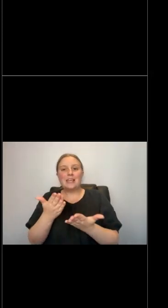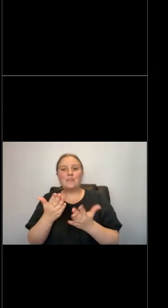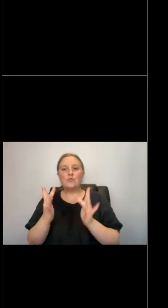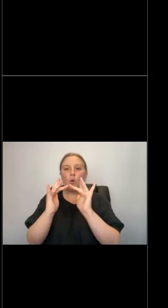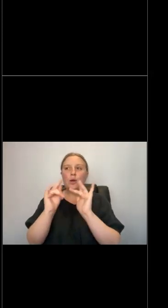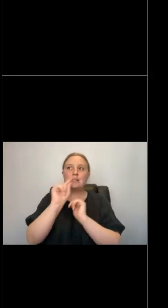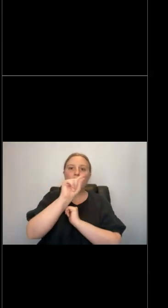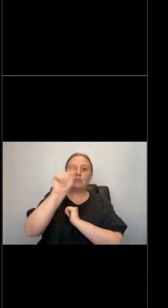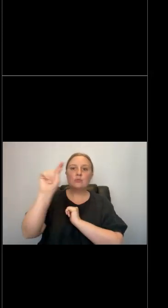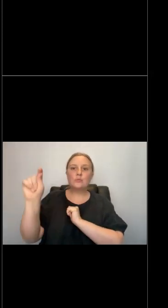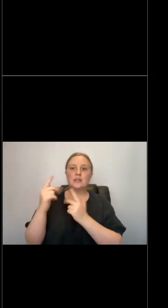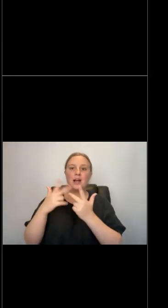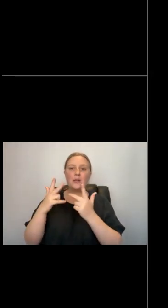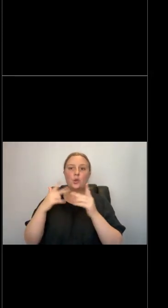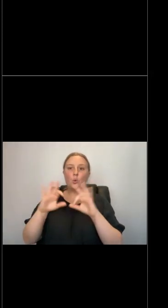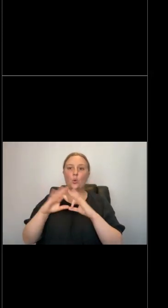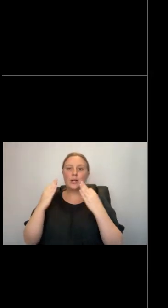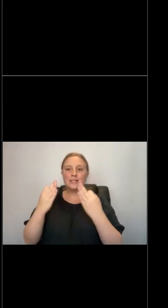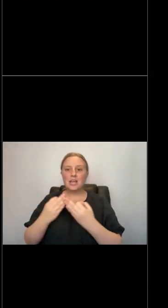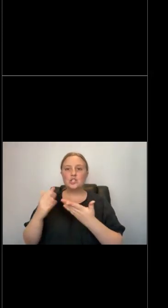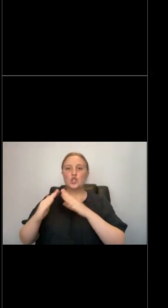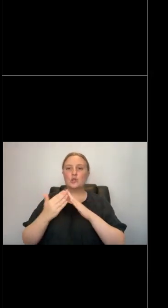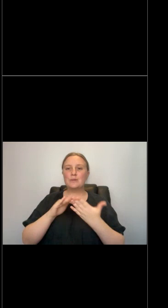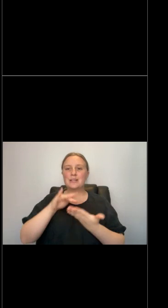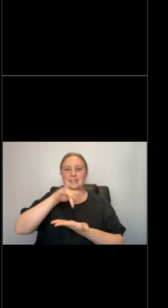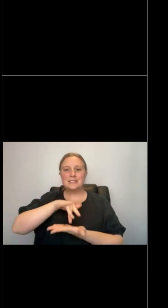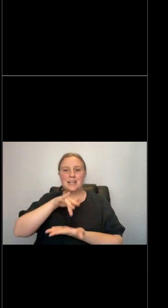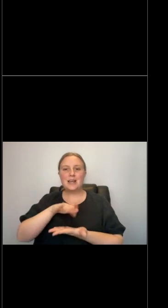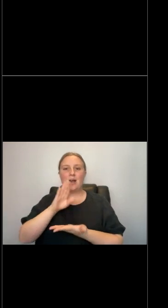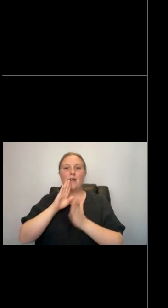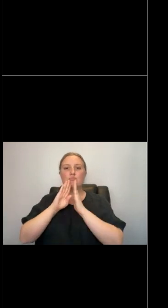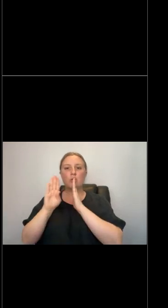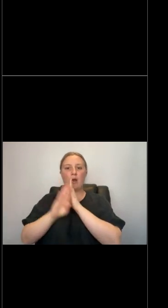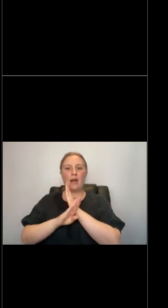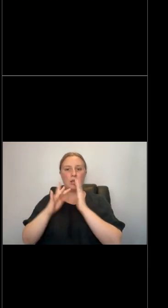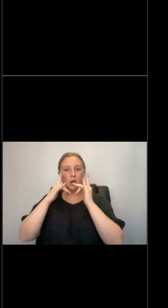We really do like to ensure that everybody gets the help that they need. And sometimes